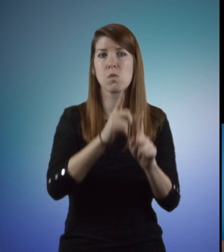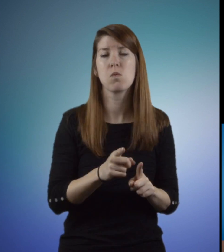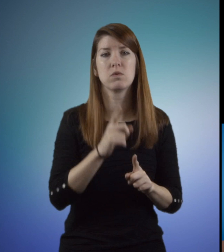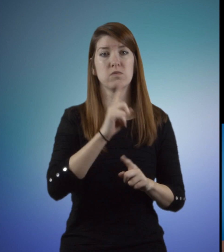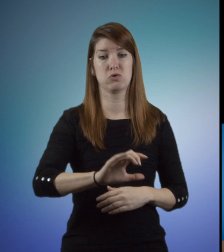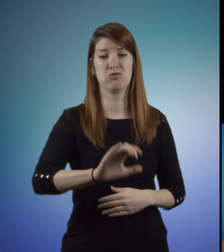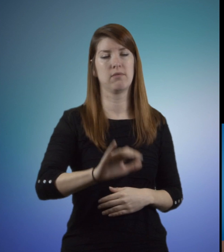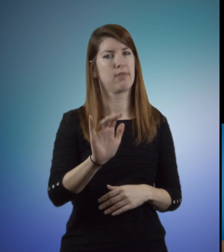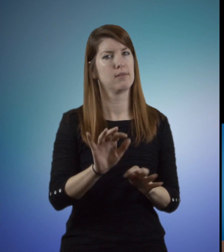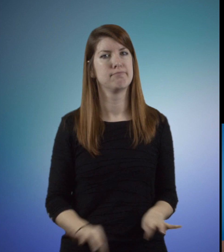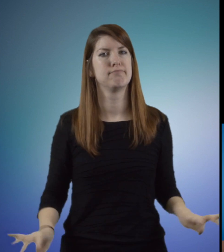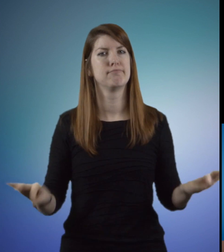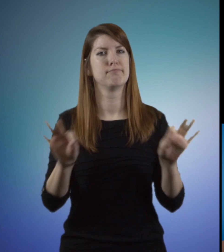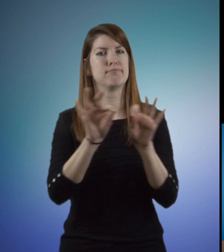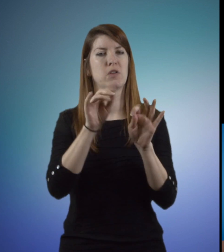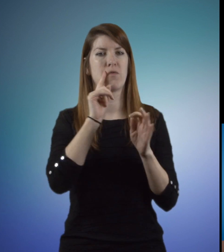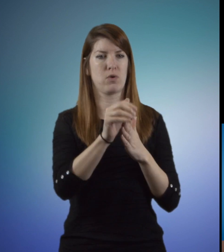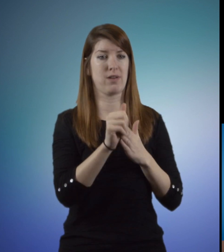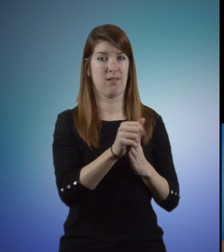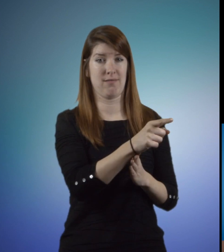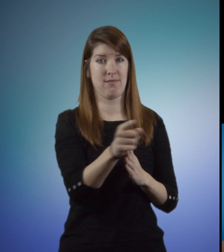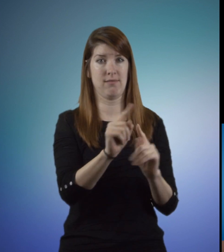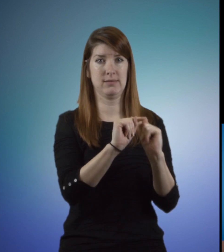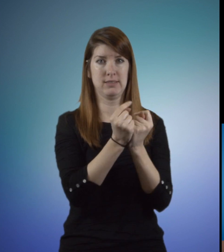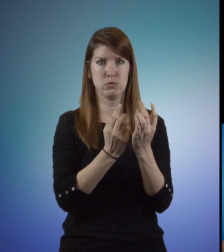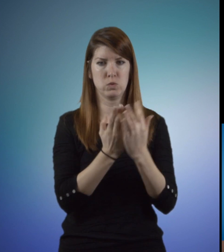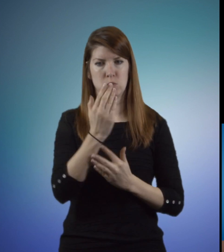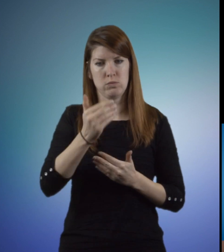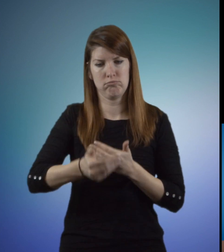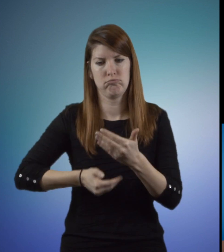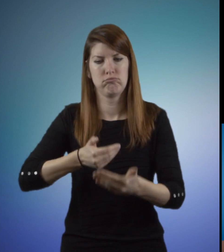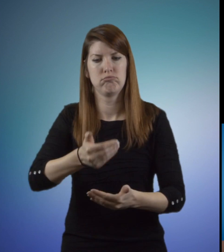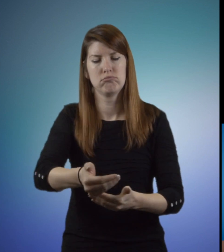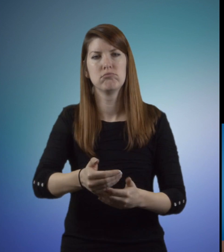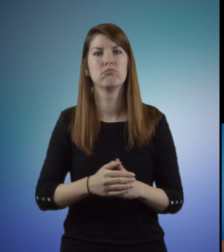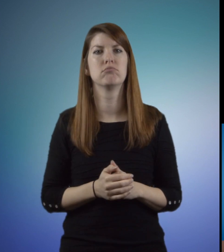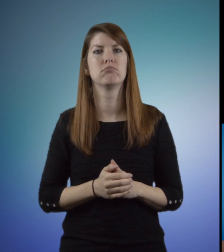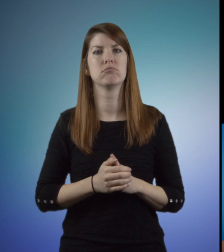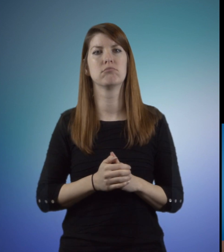are critical to guiding them through that whole assessment process with you.